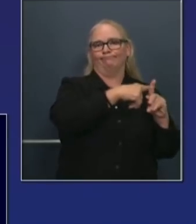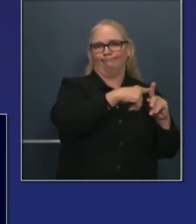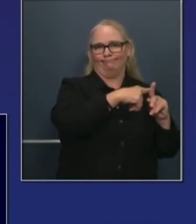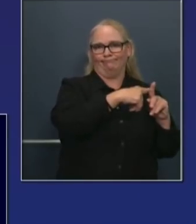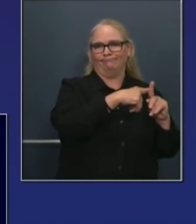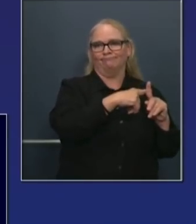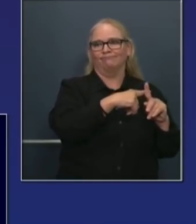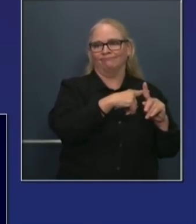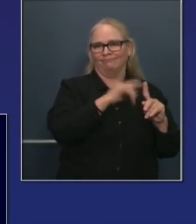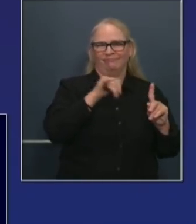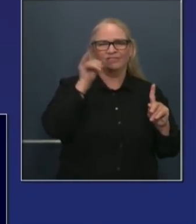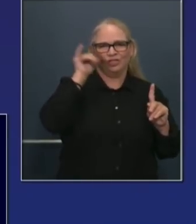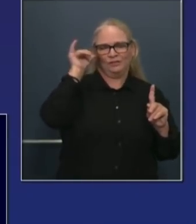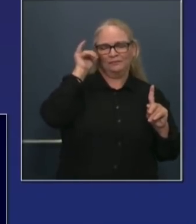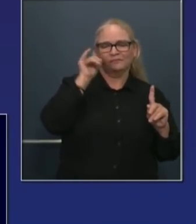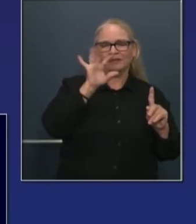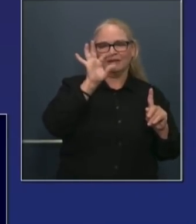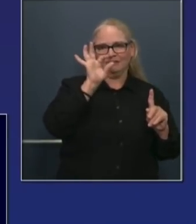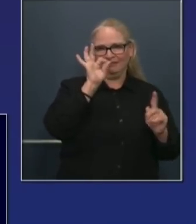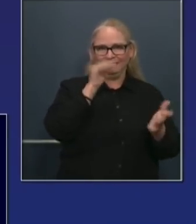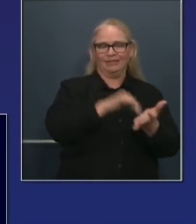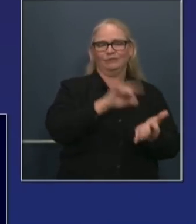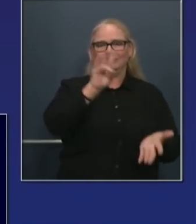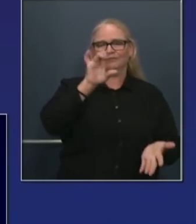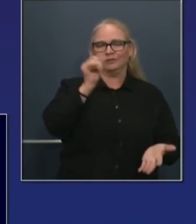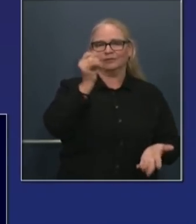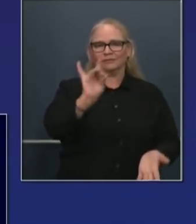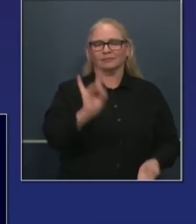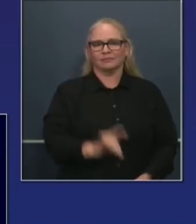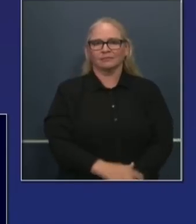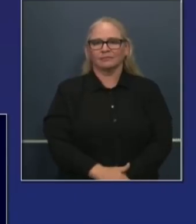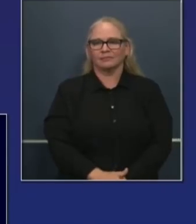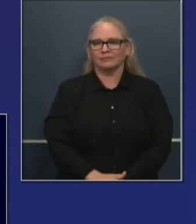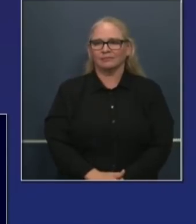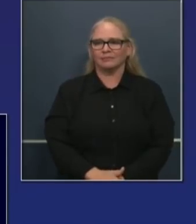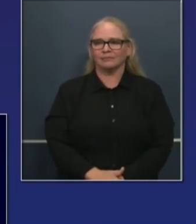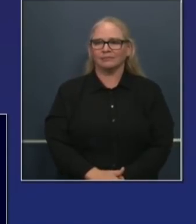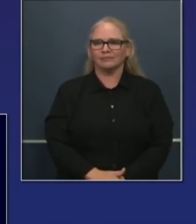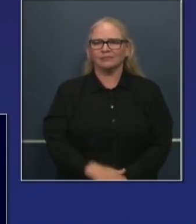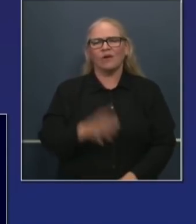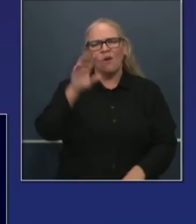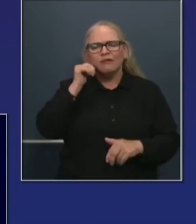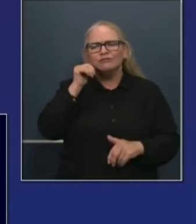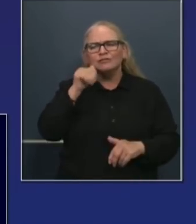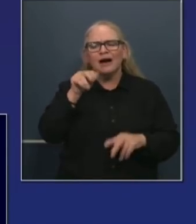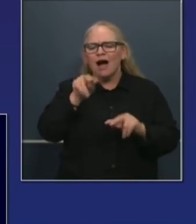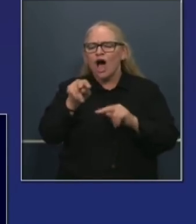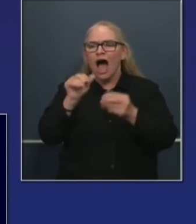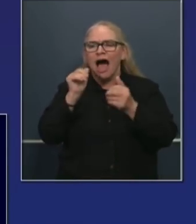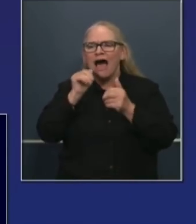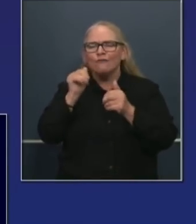PEOPLE YESTERDAY WHEN WE CONDUCTED THOSE TESTS, 9,718 INDIVIDUALS TESTED POSITIVE. AS I SAID, MANY LOOKED